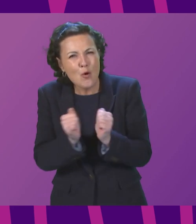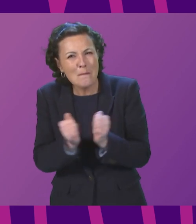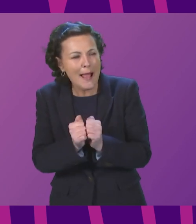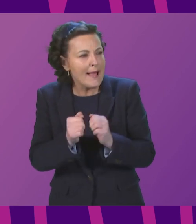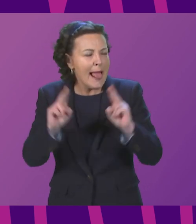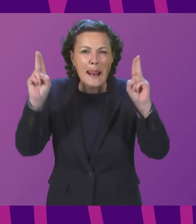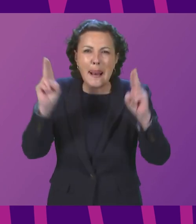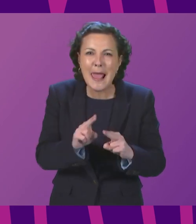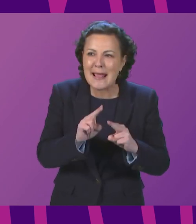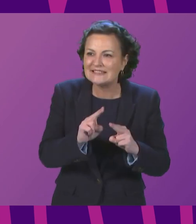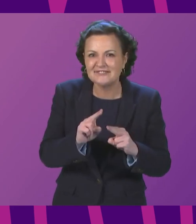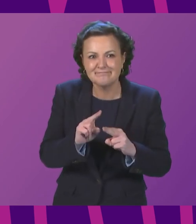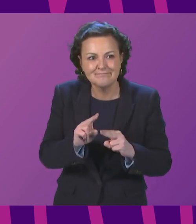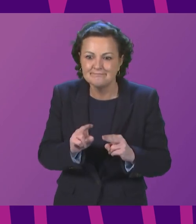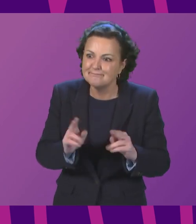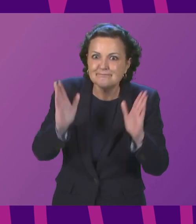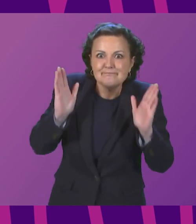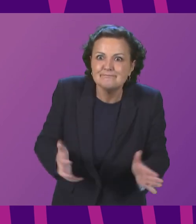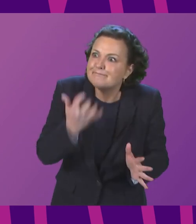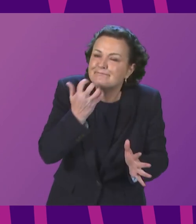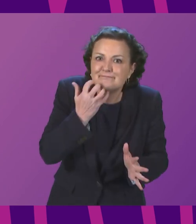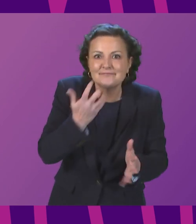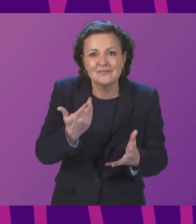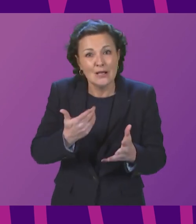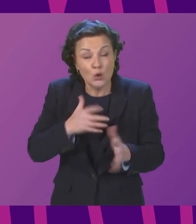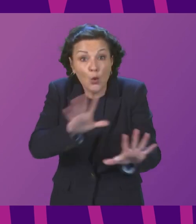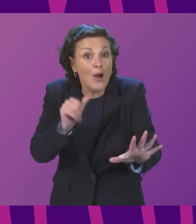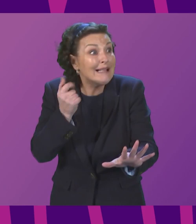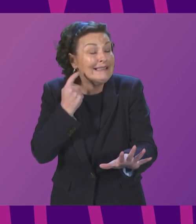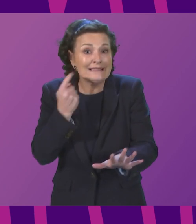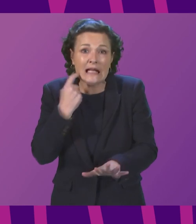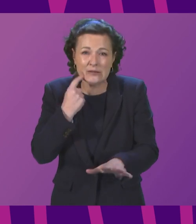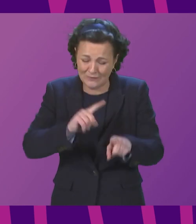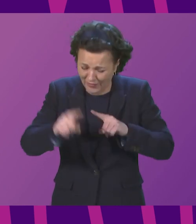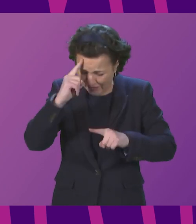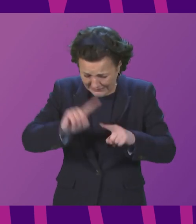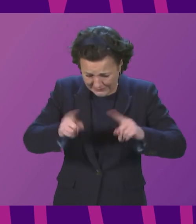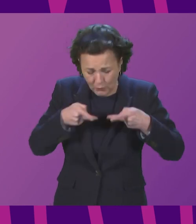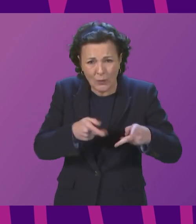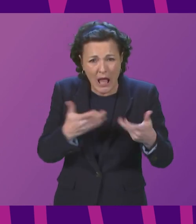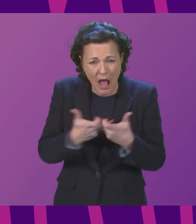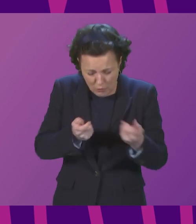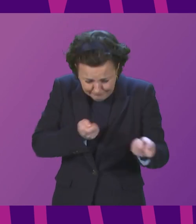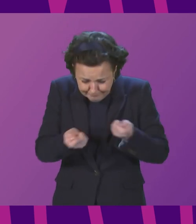There are no easy answers, but adapting to the on-going challenge of Covid is inescapable.